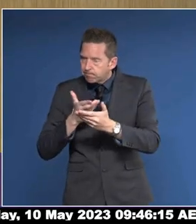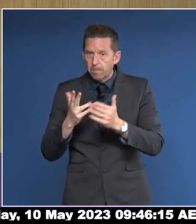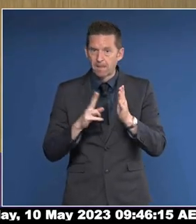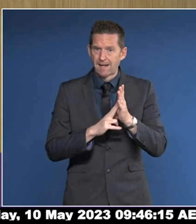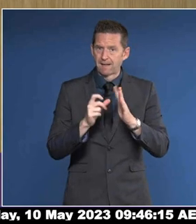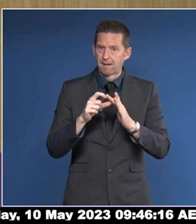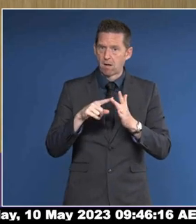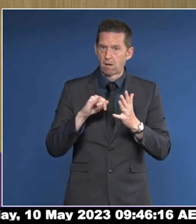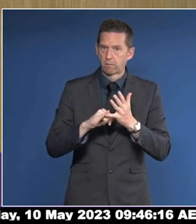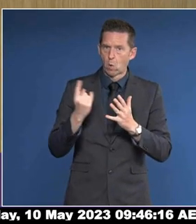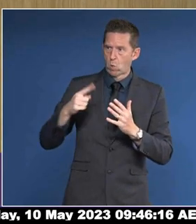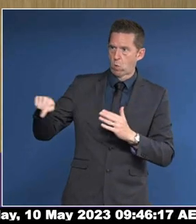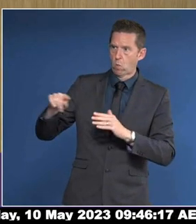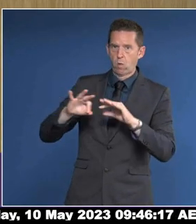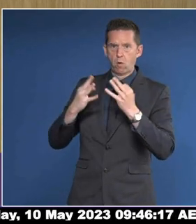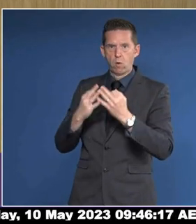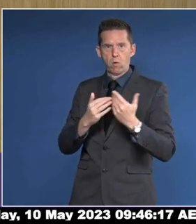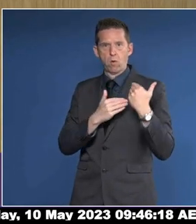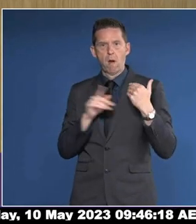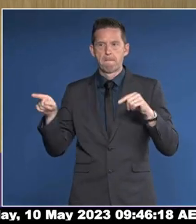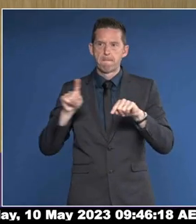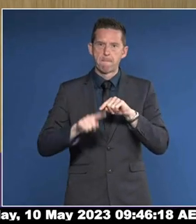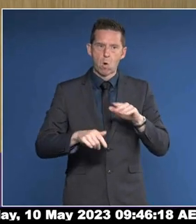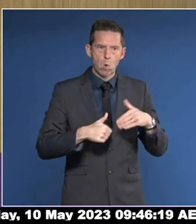who was provider much of the support under the agreed package.